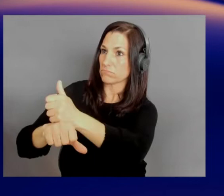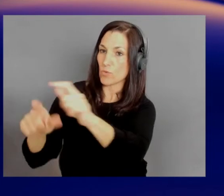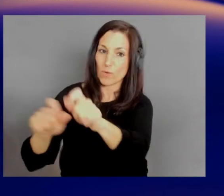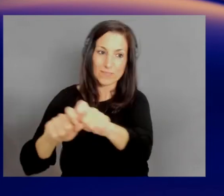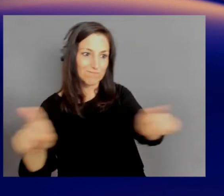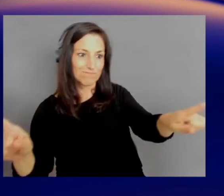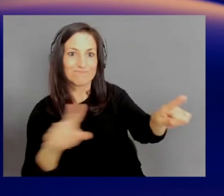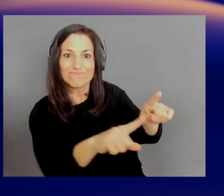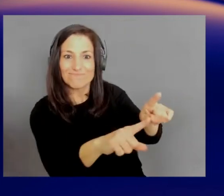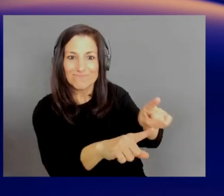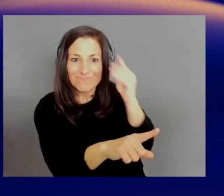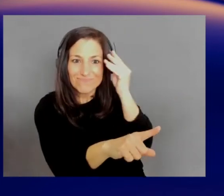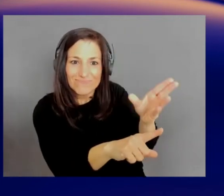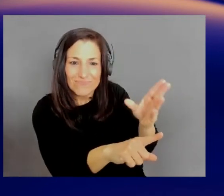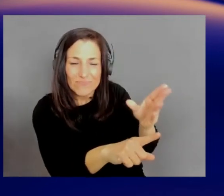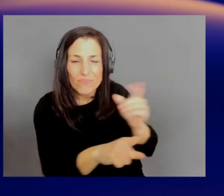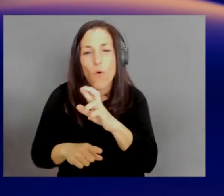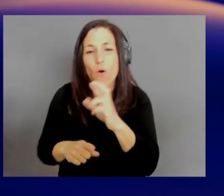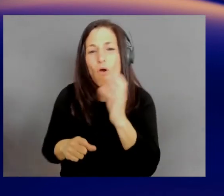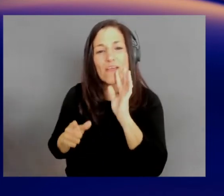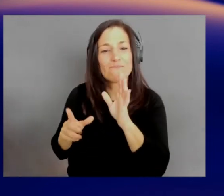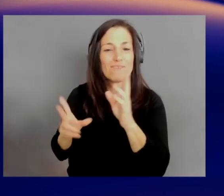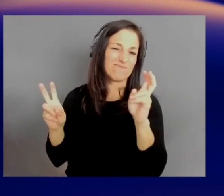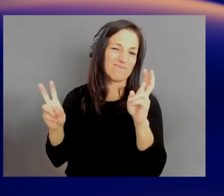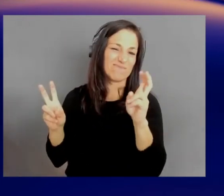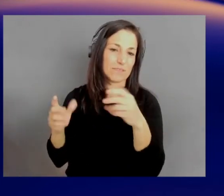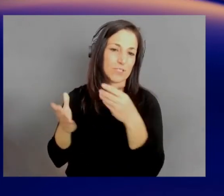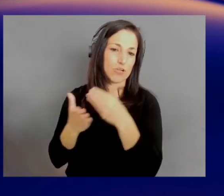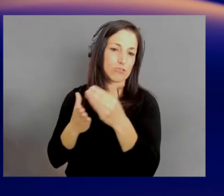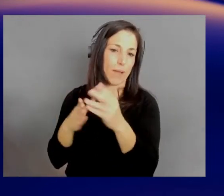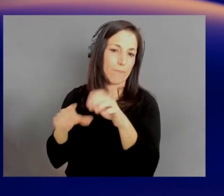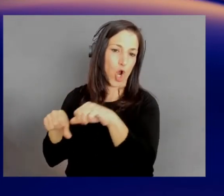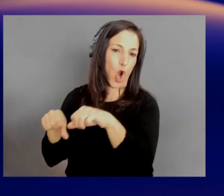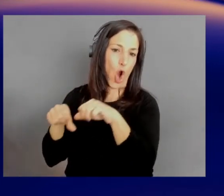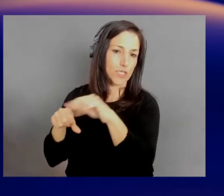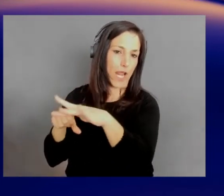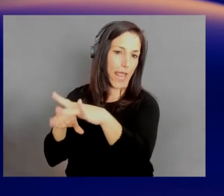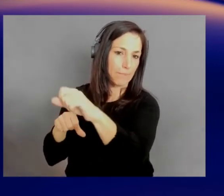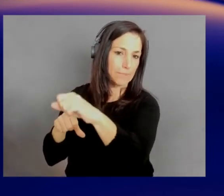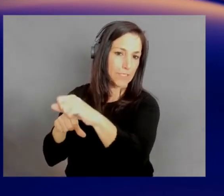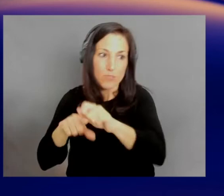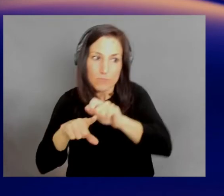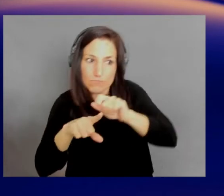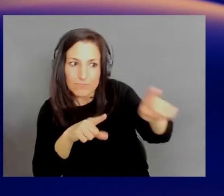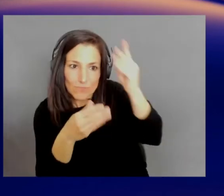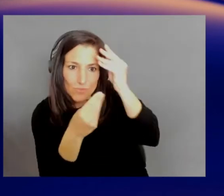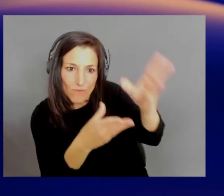and you want to send them a new communication. You can write events into Pinpoint's event stream. And as it sees those events,